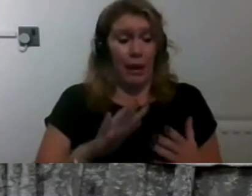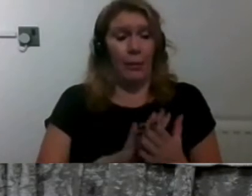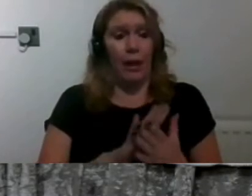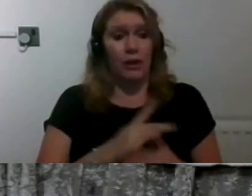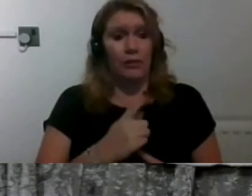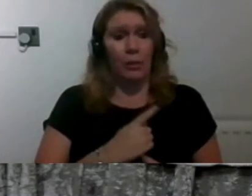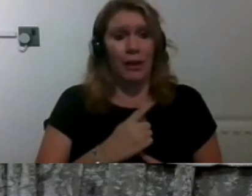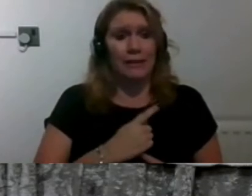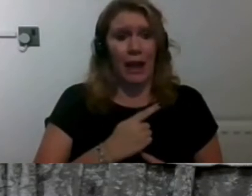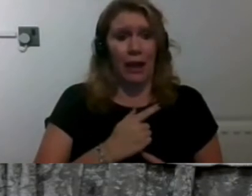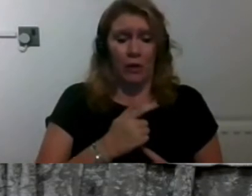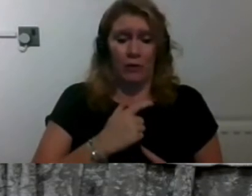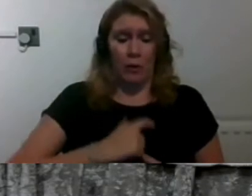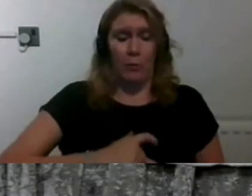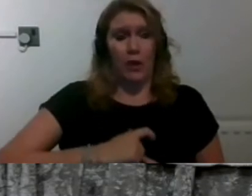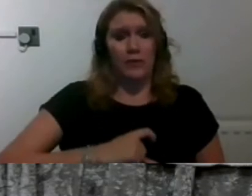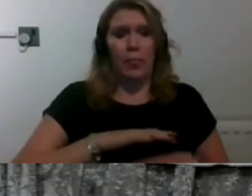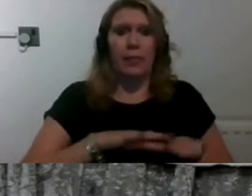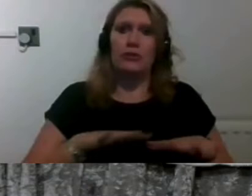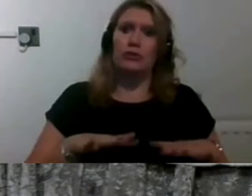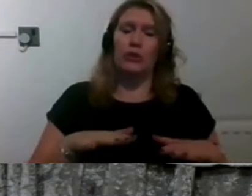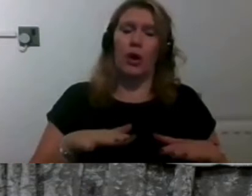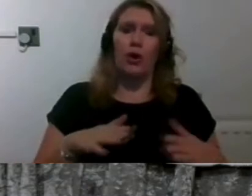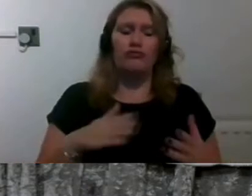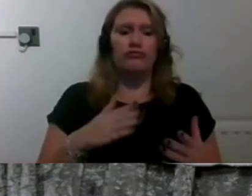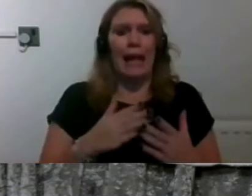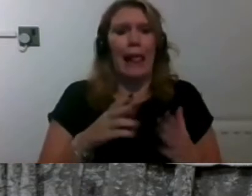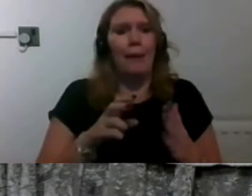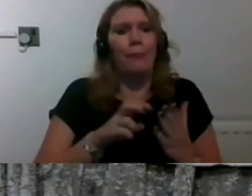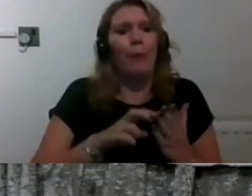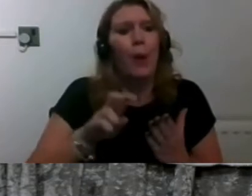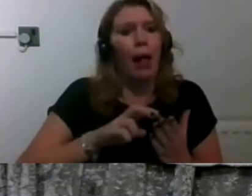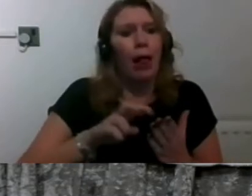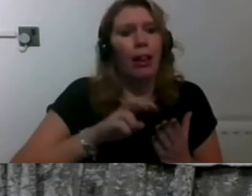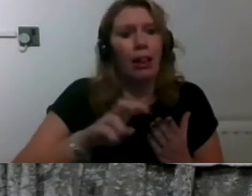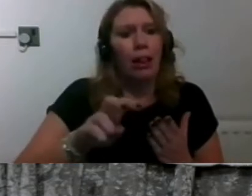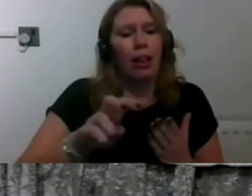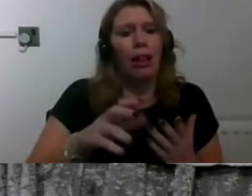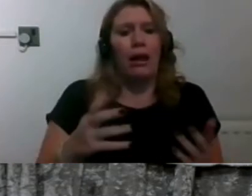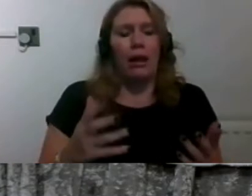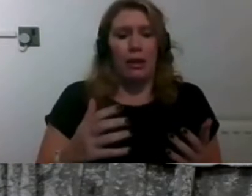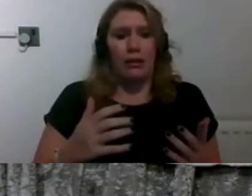one unexpected benefit of lockdown is by Survivors going on Zoom I have actually